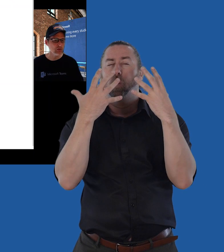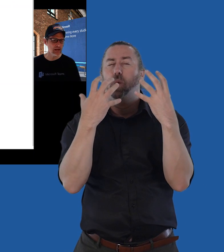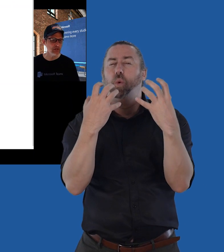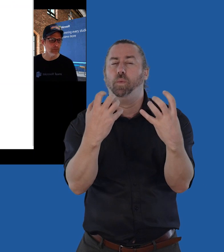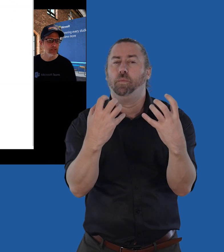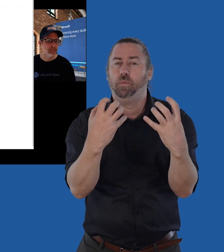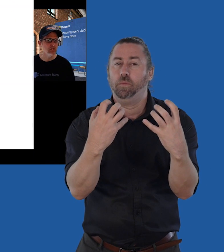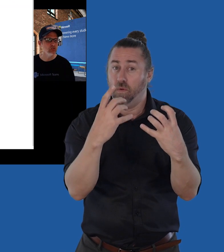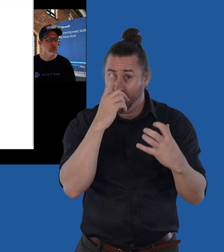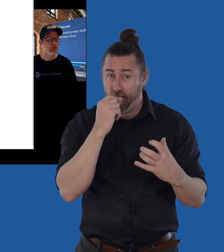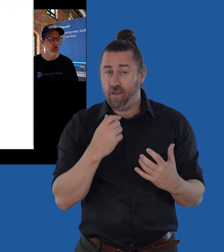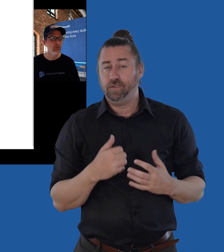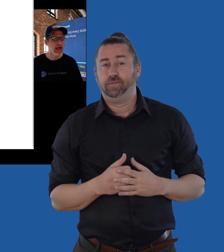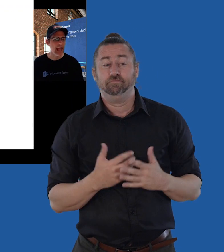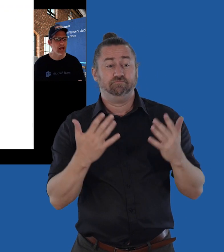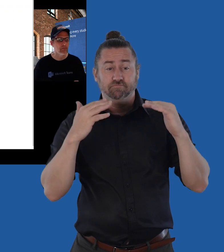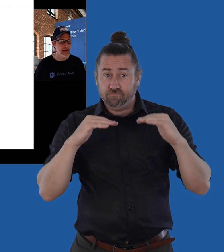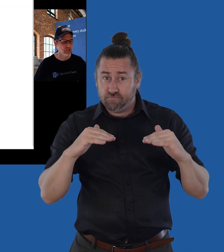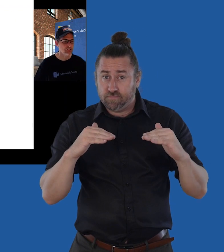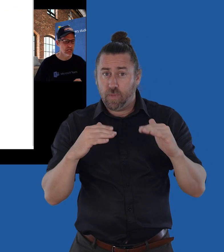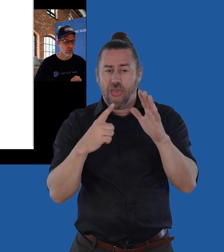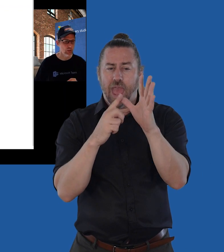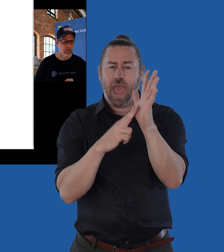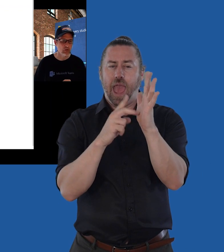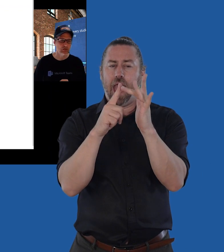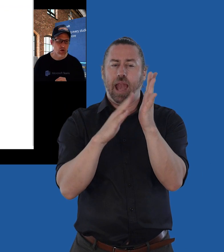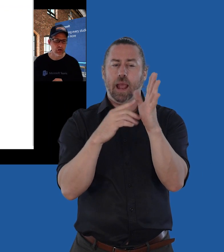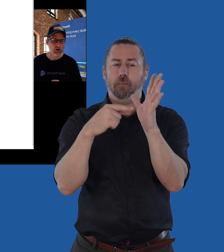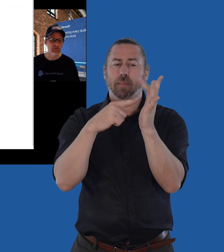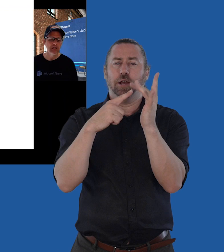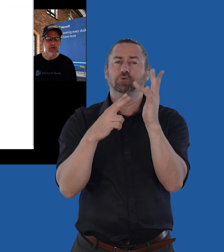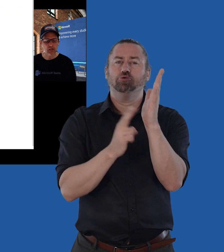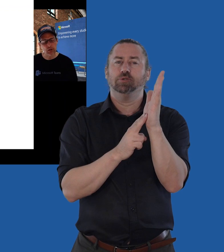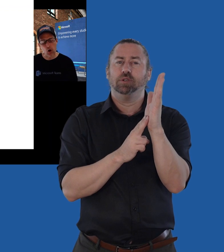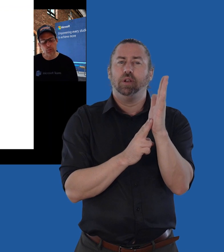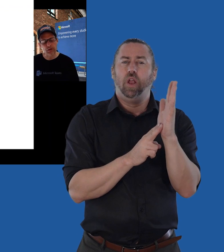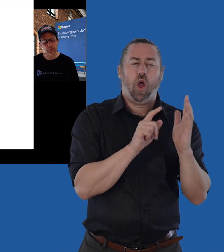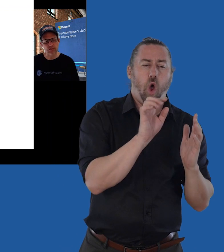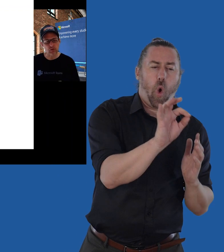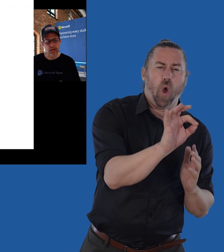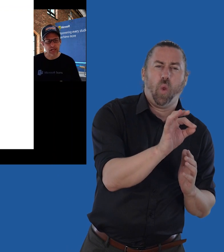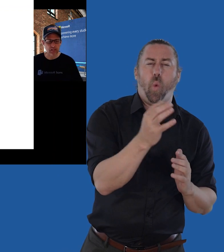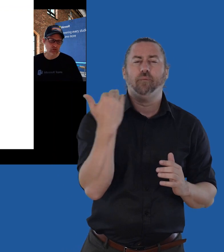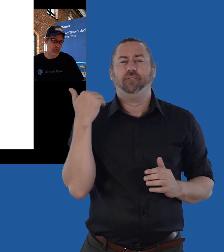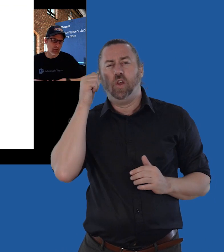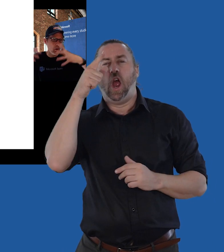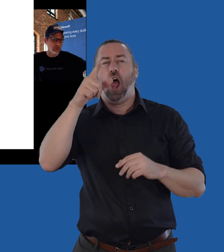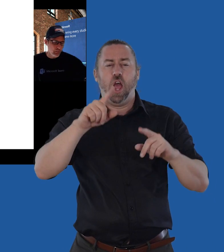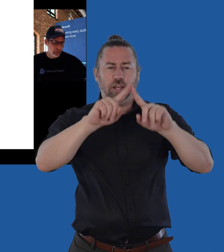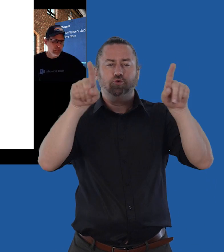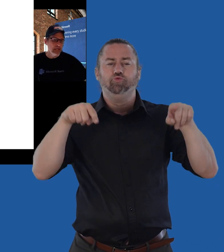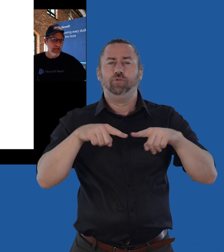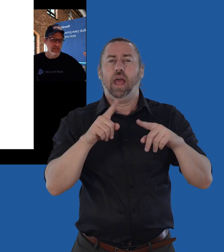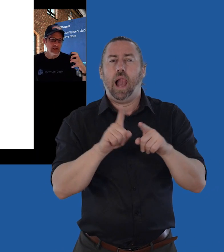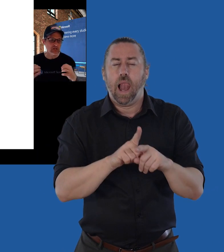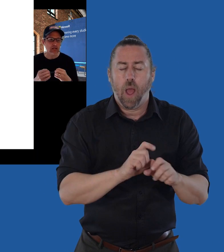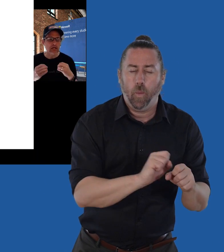I also have the ability to turn my animations in windows on and off. You know, when you open up a screen, and it sort of pops open, et cetera,